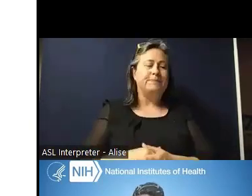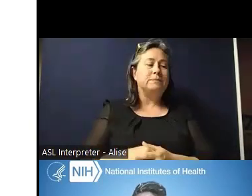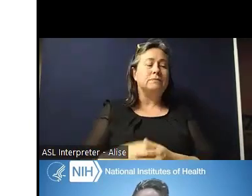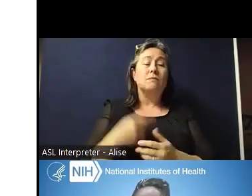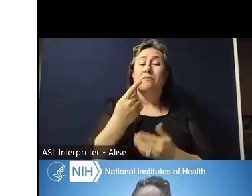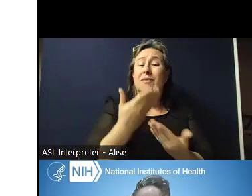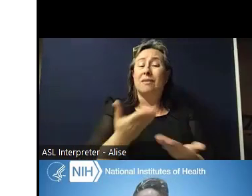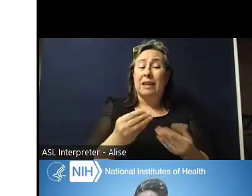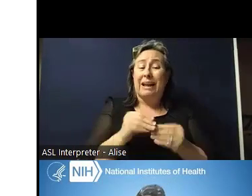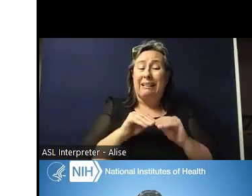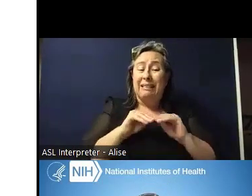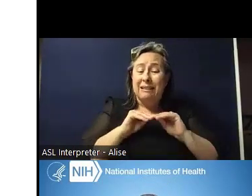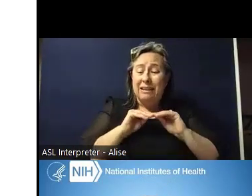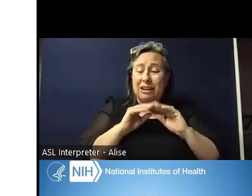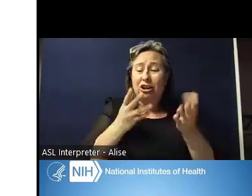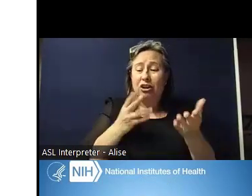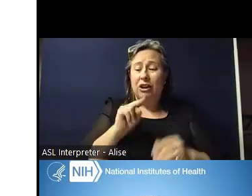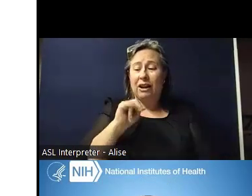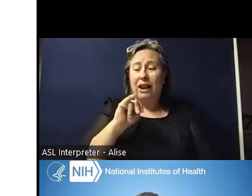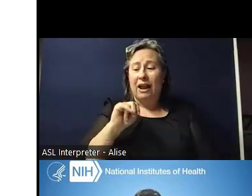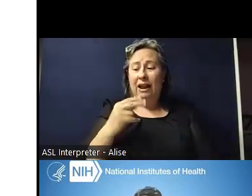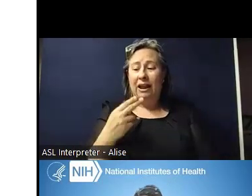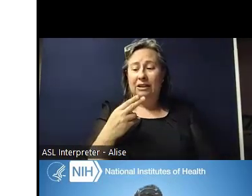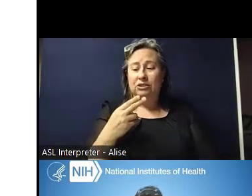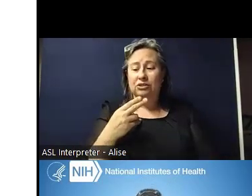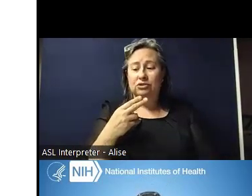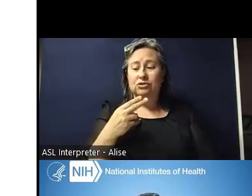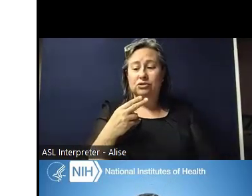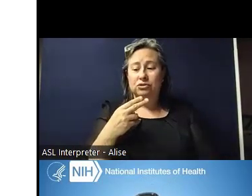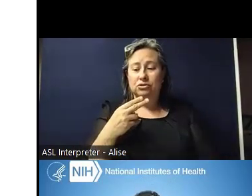is that NIH holds the prime recipient